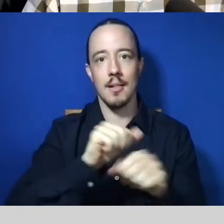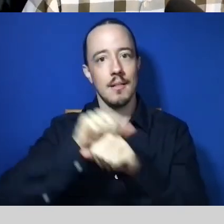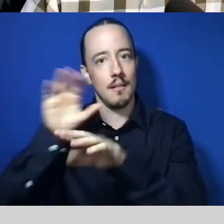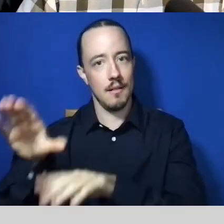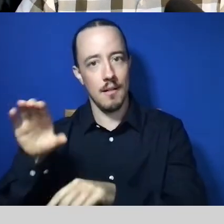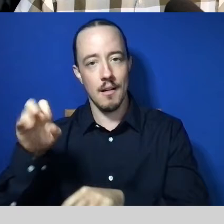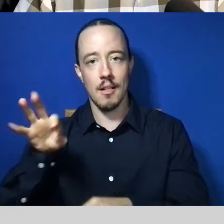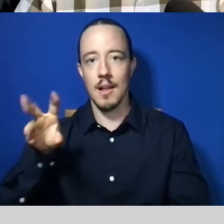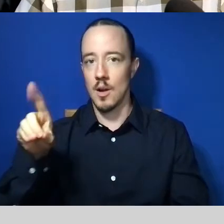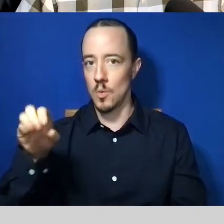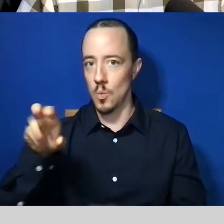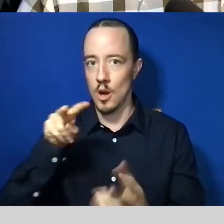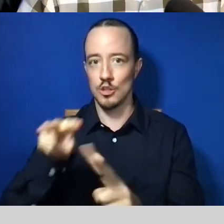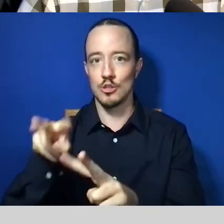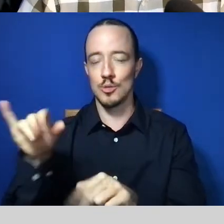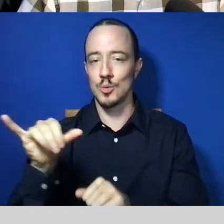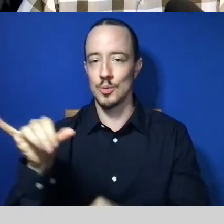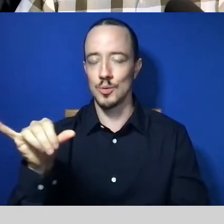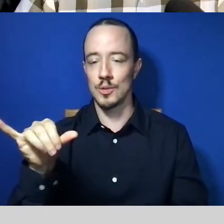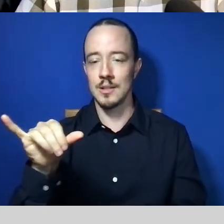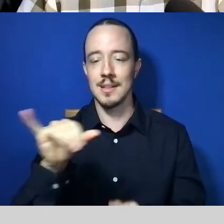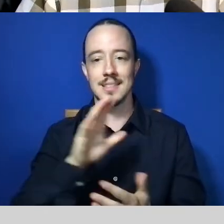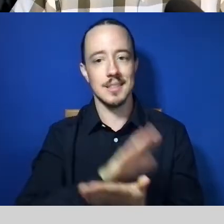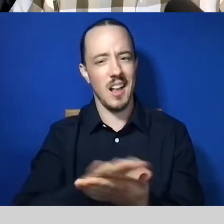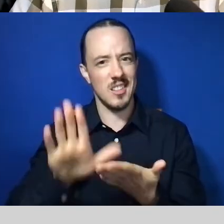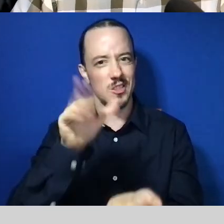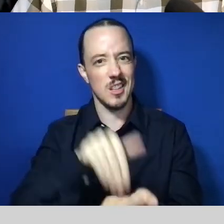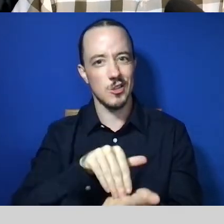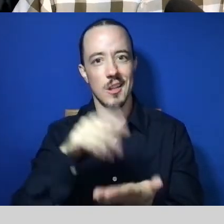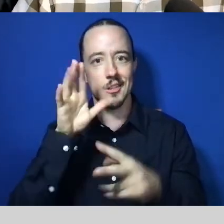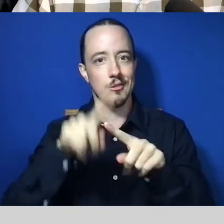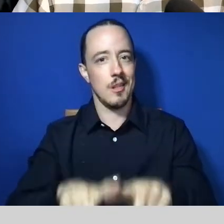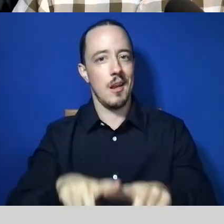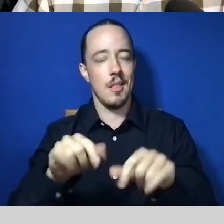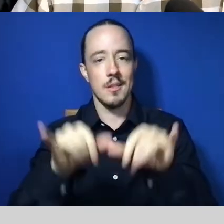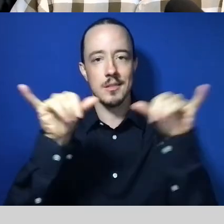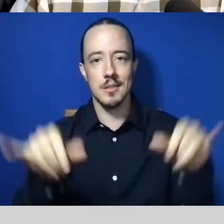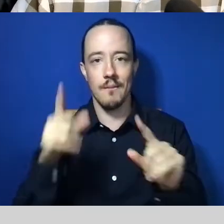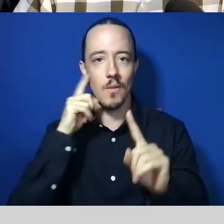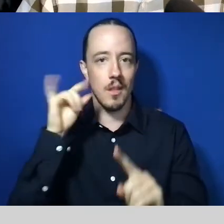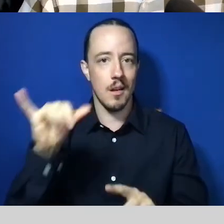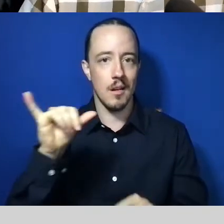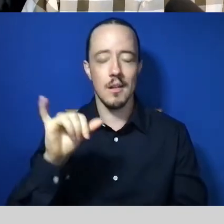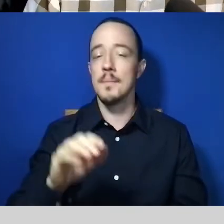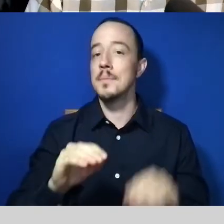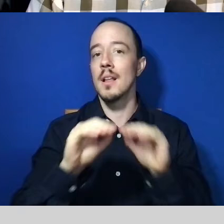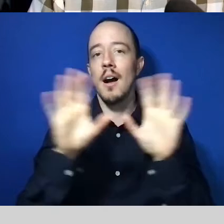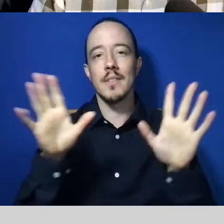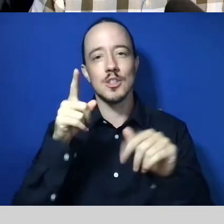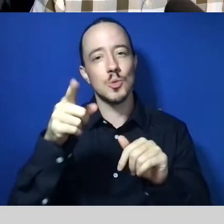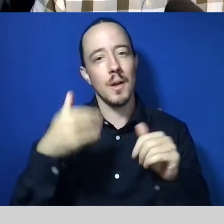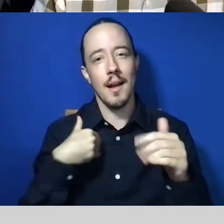and just rely on the platform for this. Obviously, you have flexibility and you could be shipping this some place else, but for simplicity's sake and being able